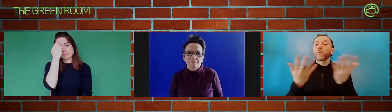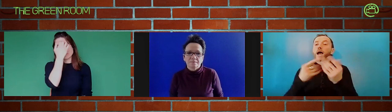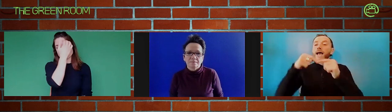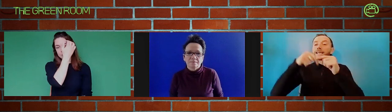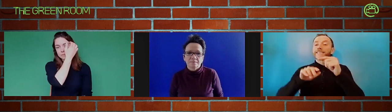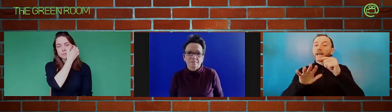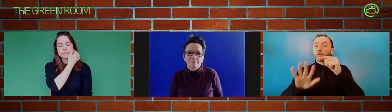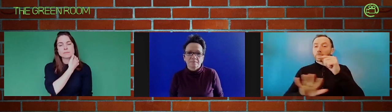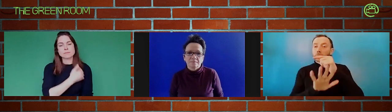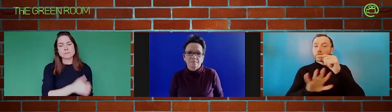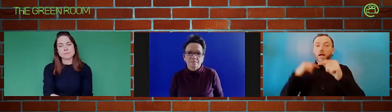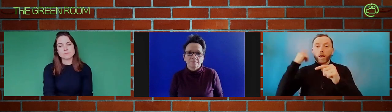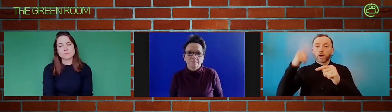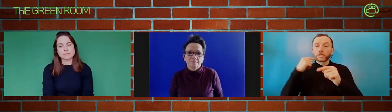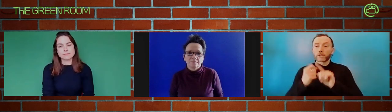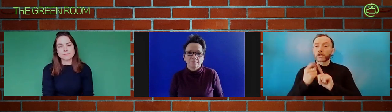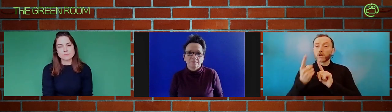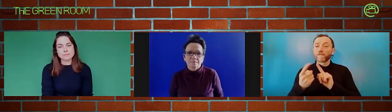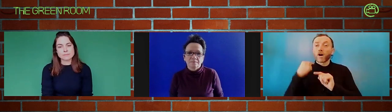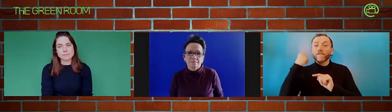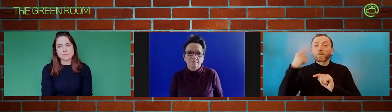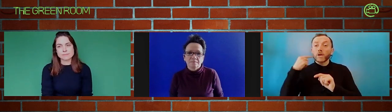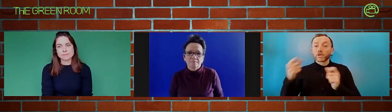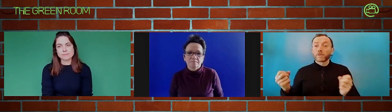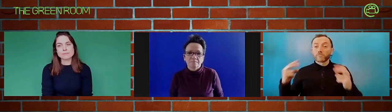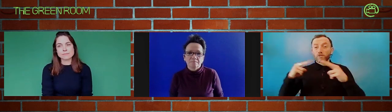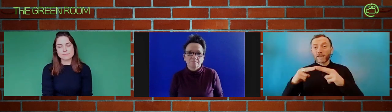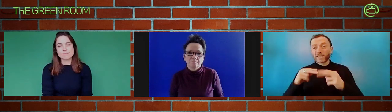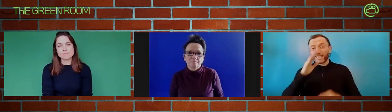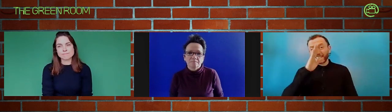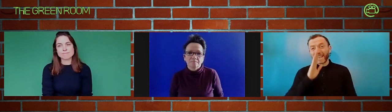also sadly not a venue anymore. It's really sad, but,